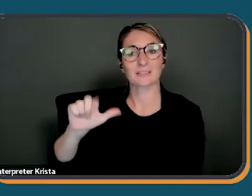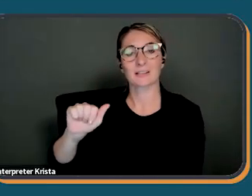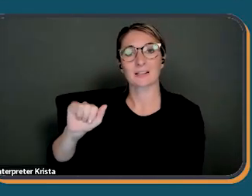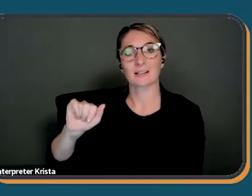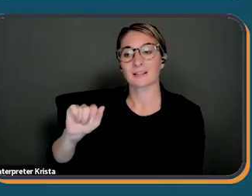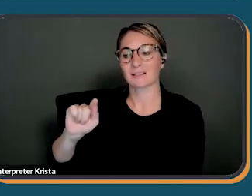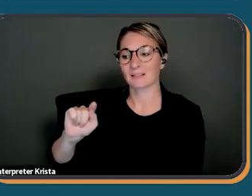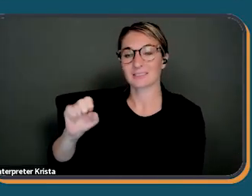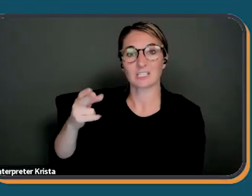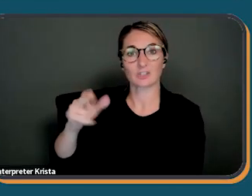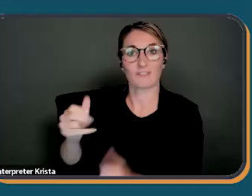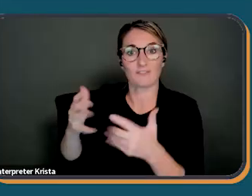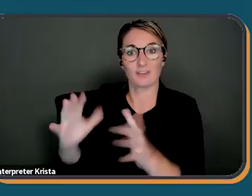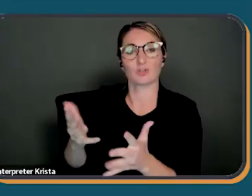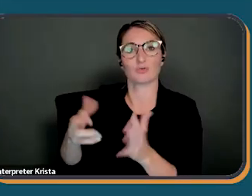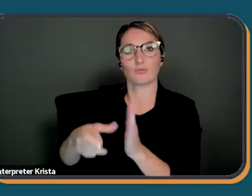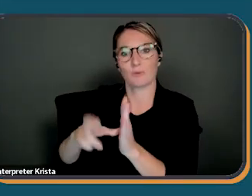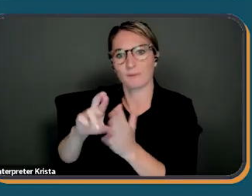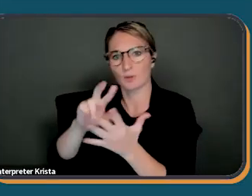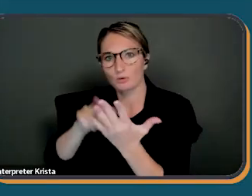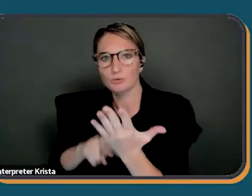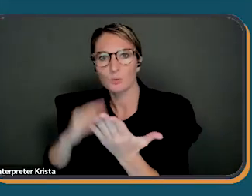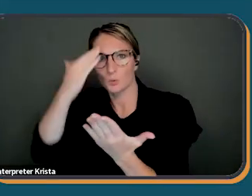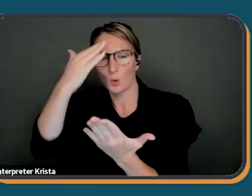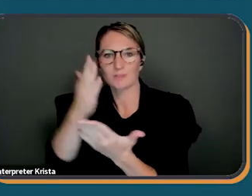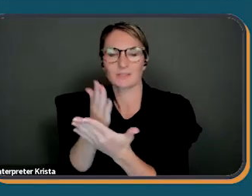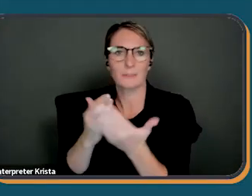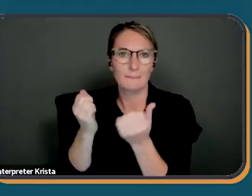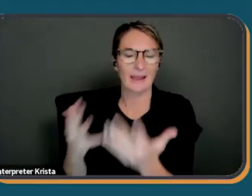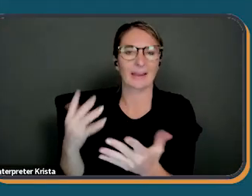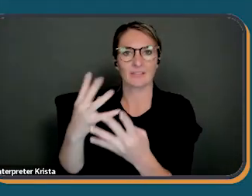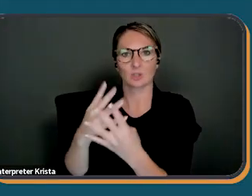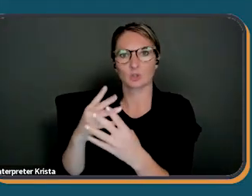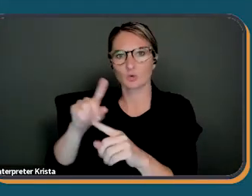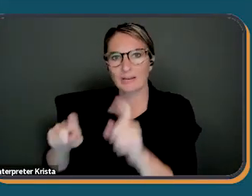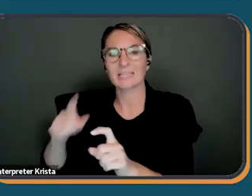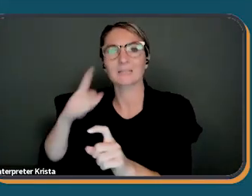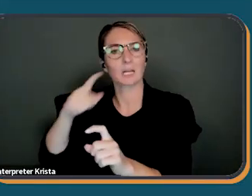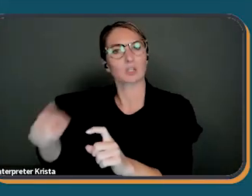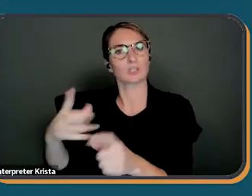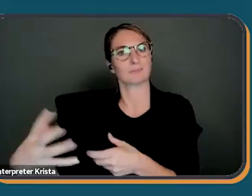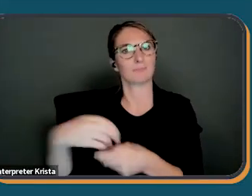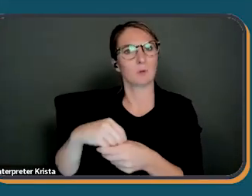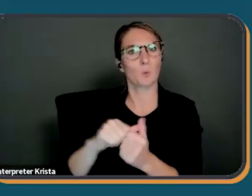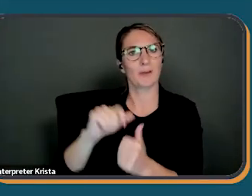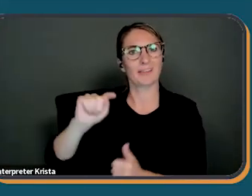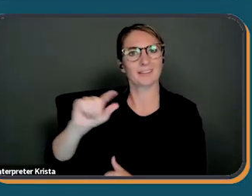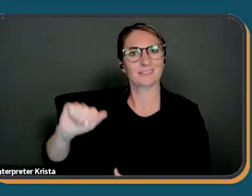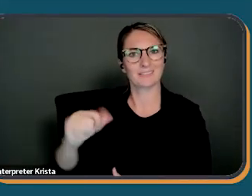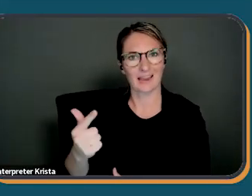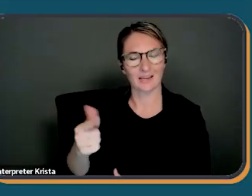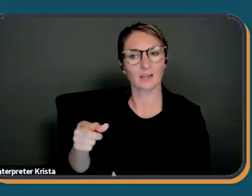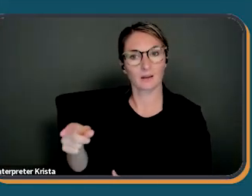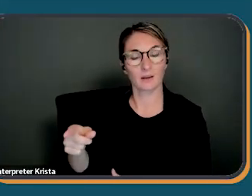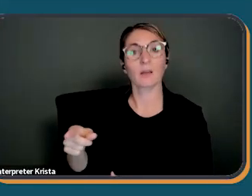role as a technical advisory group member with us, but some patients who are less familiar with these screenings might benefit from